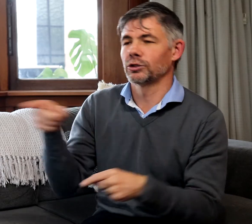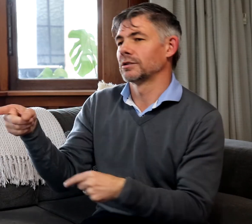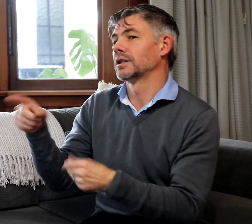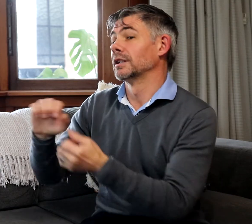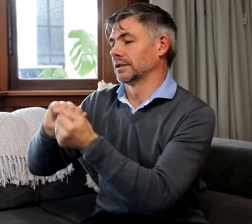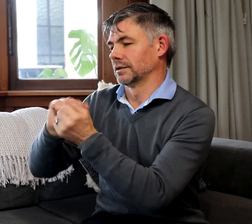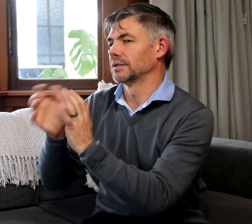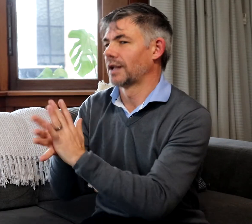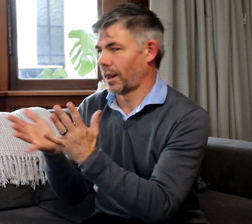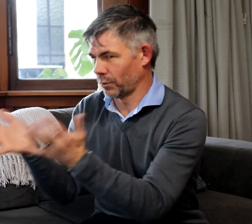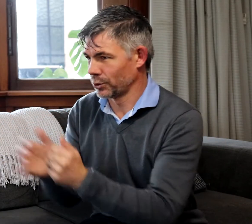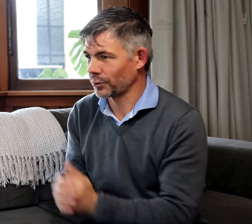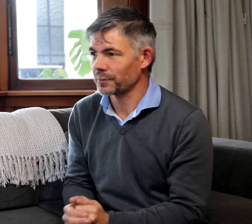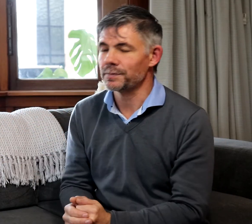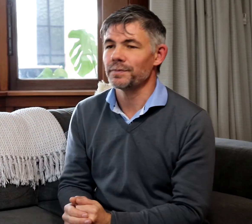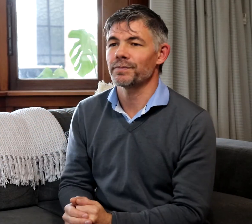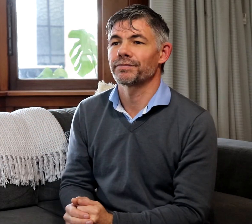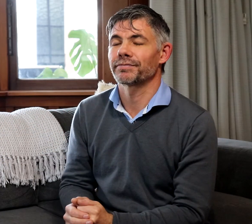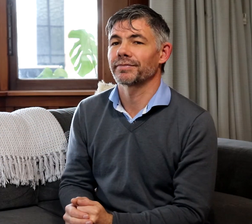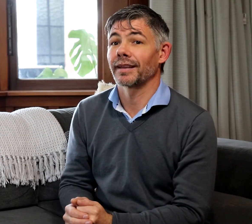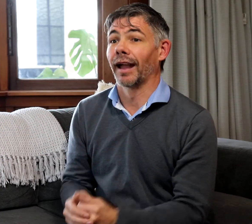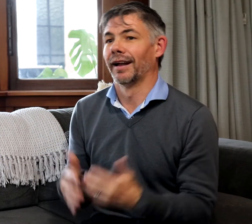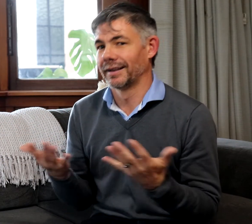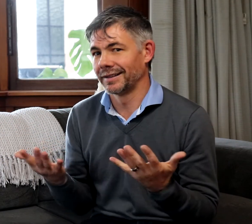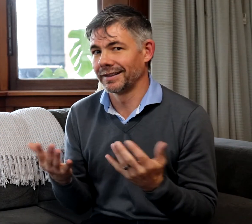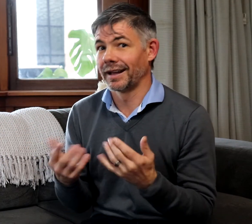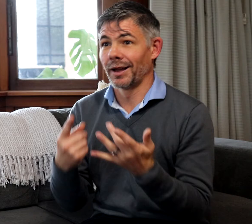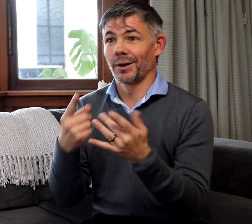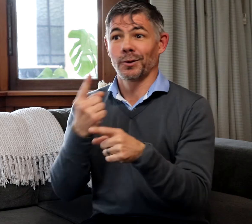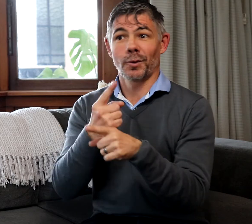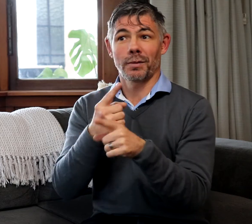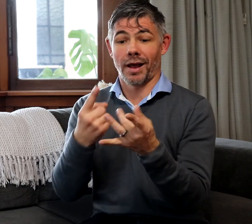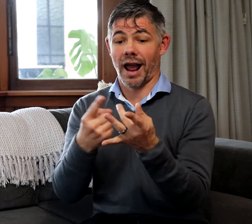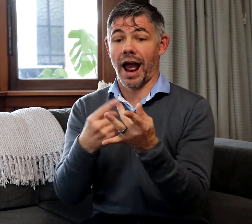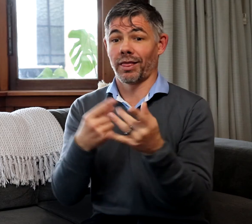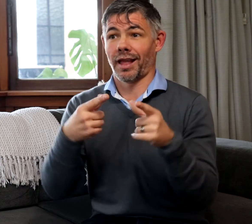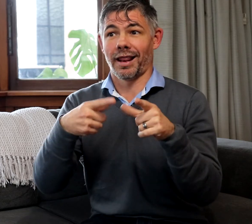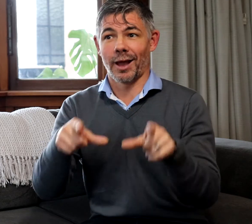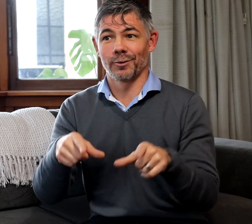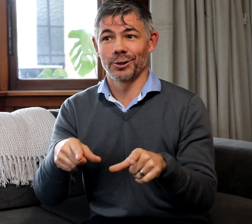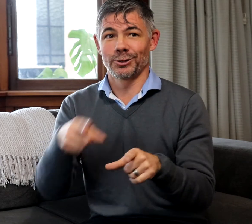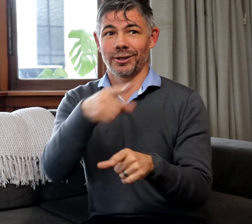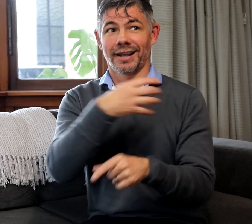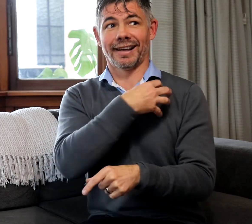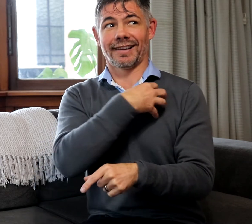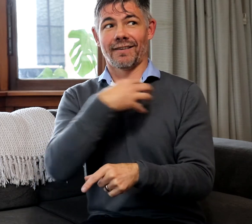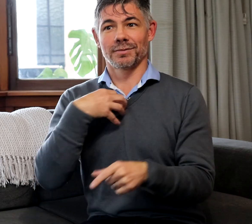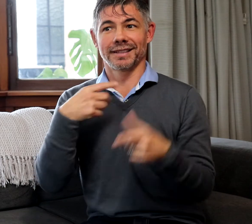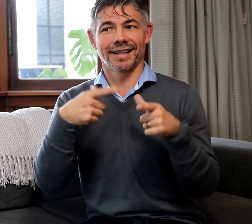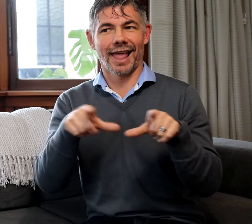But I think, you know, being able to have accessibility in both English and sign language is important.